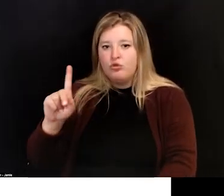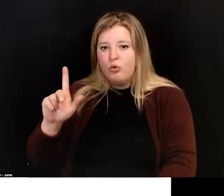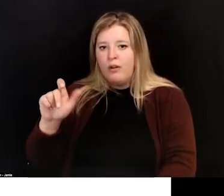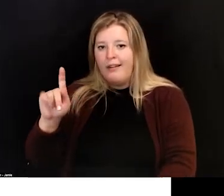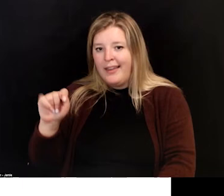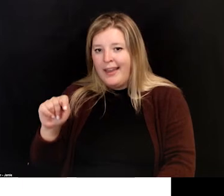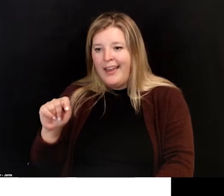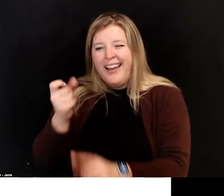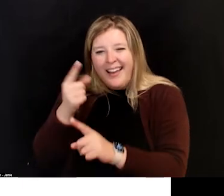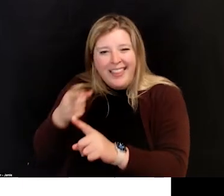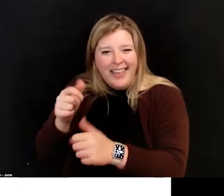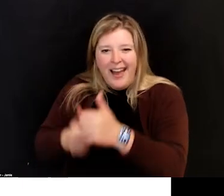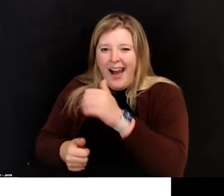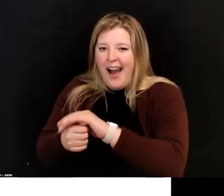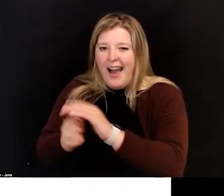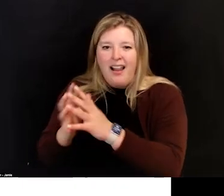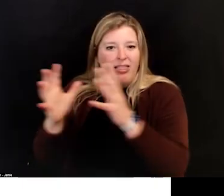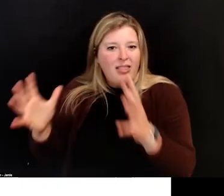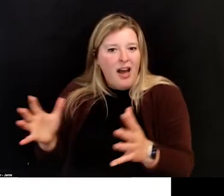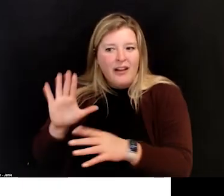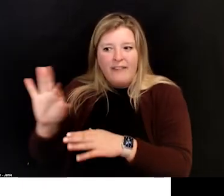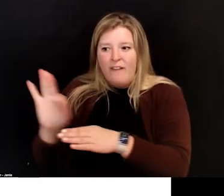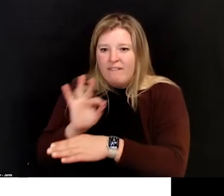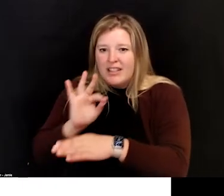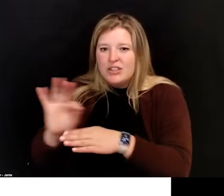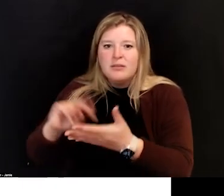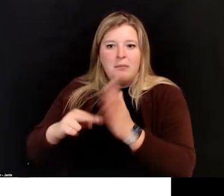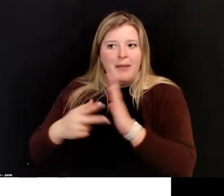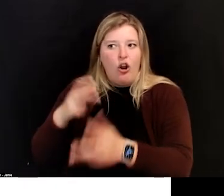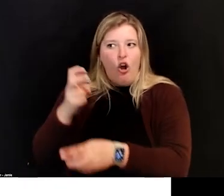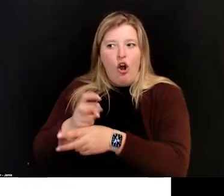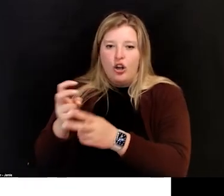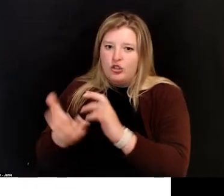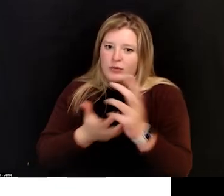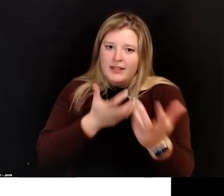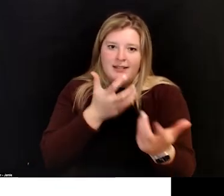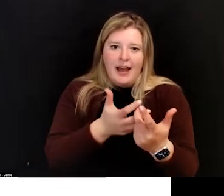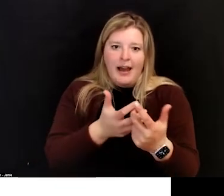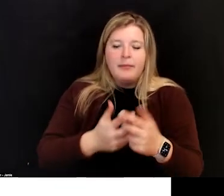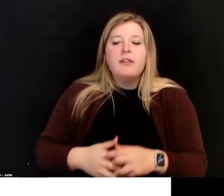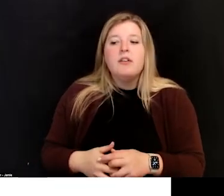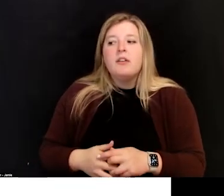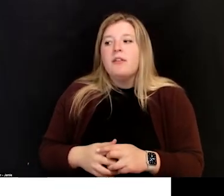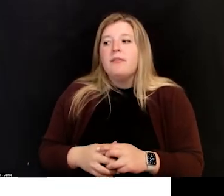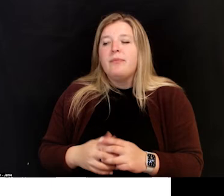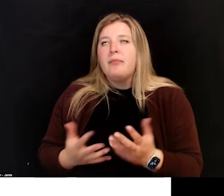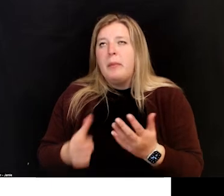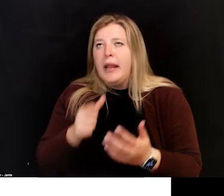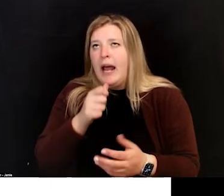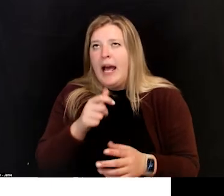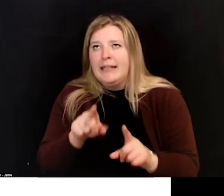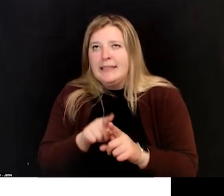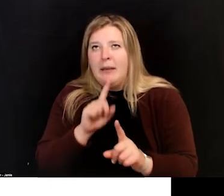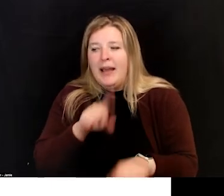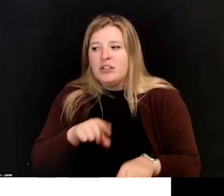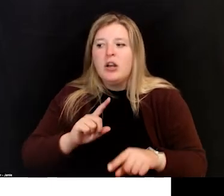and makes it hard for you to adapt the components. And so those are-- not quite the same answer as you were going for, but those are the two places